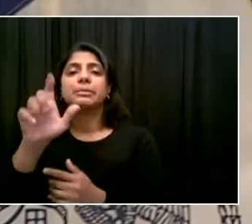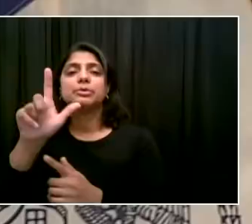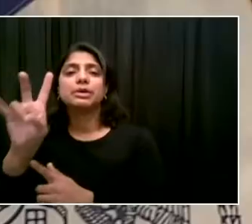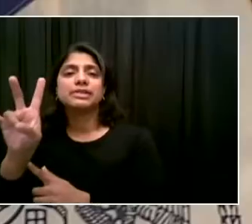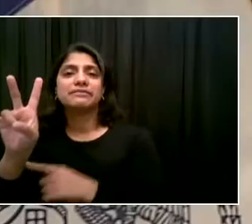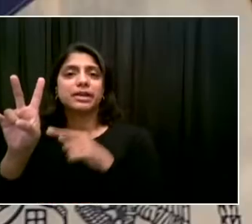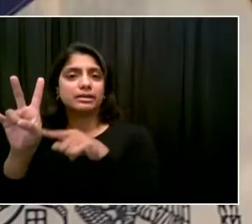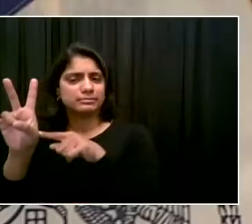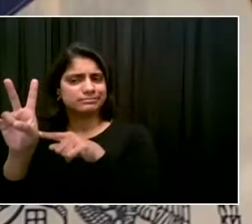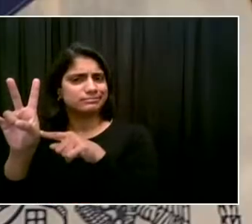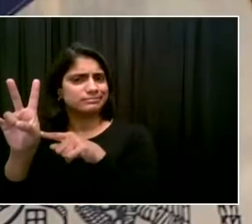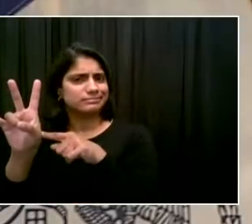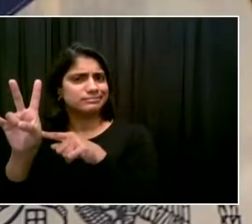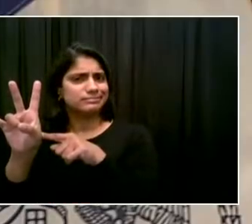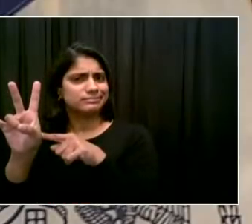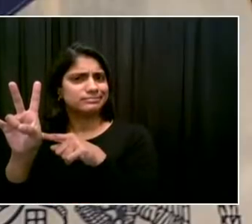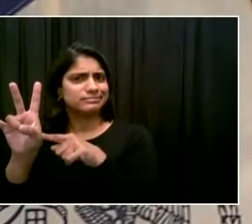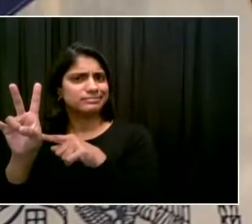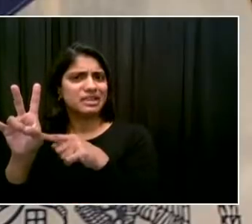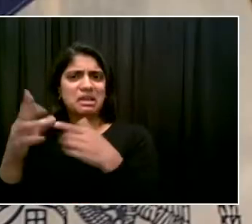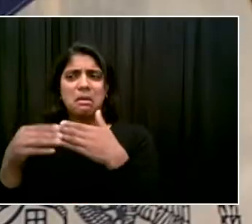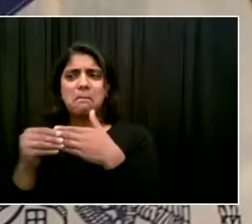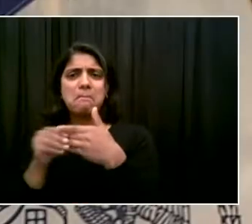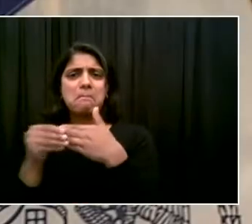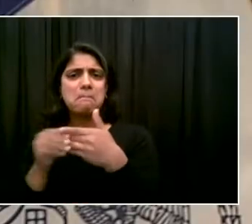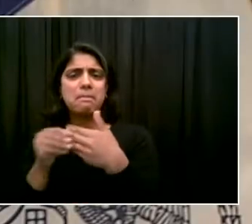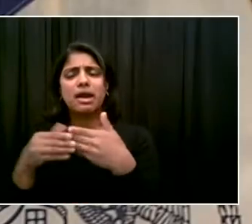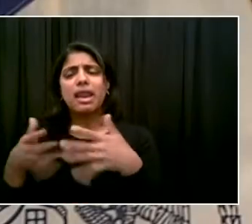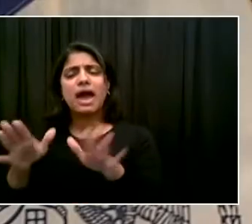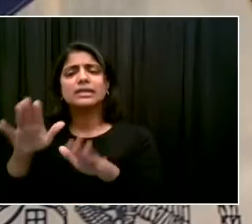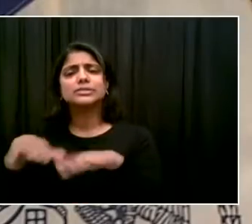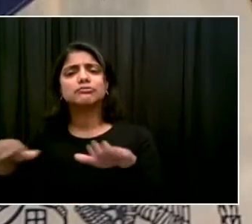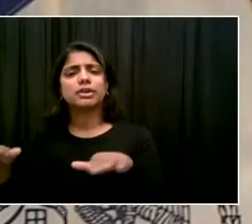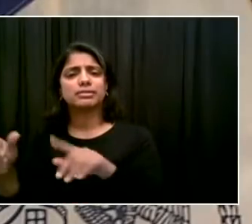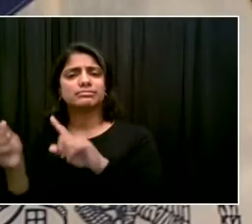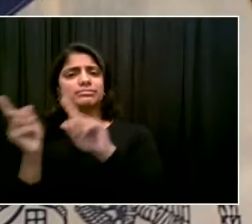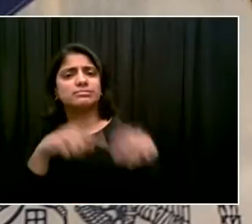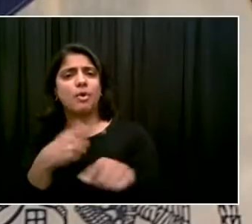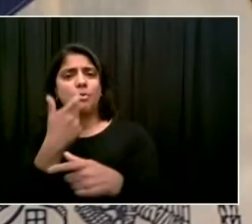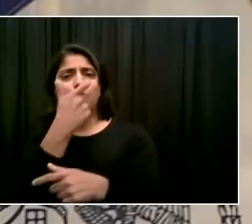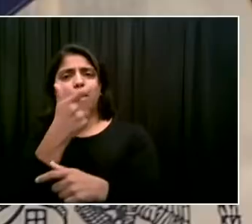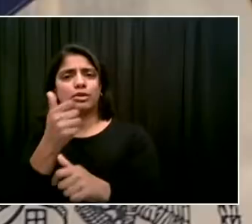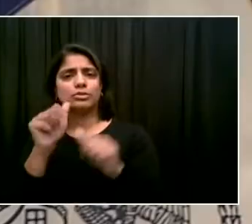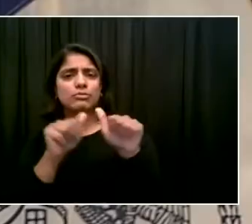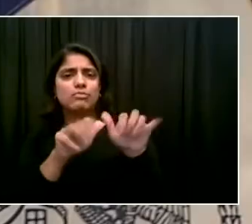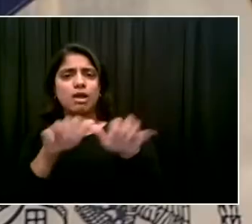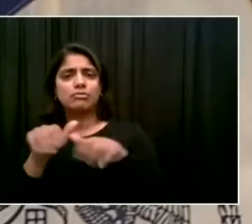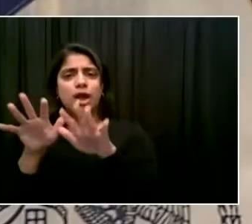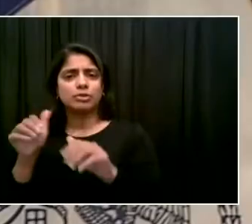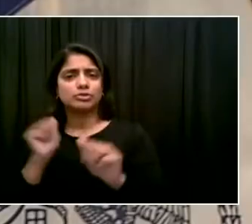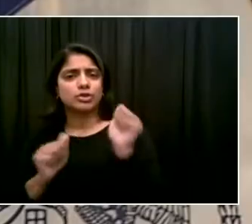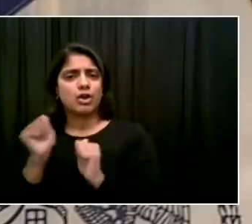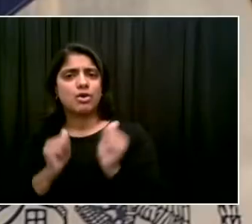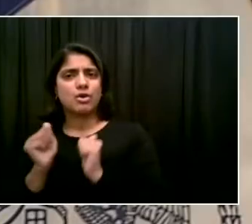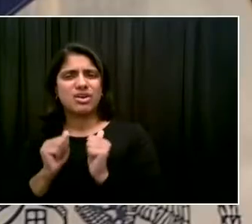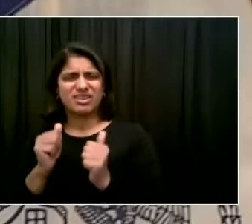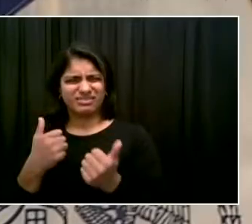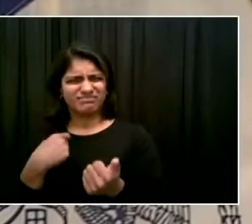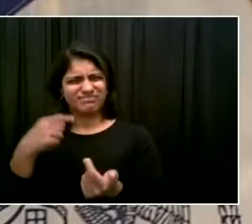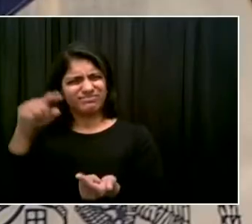TO THE IDEA THAT THIS BENCHMARK IS BOLD. ARE YOU REALLY GIVING EVERYBODY WEEKS WORTH F O CUSHIONAN D IF